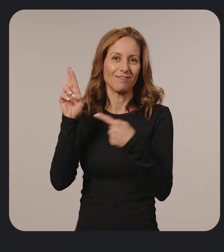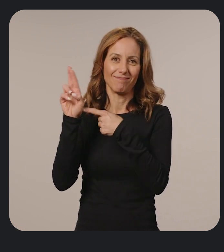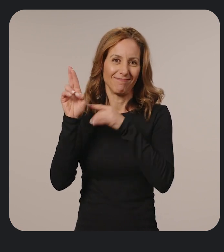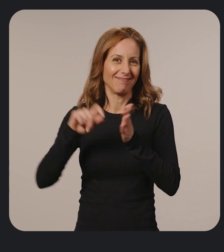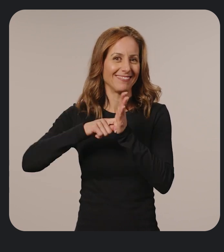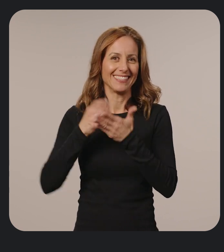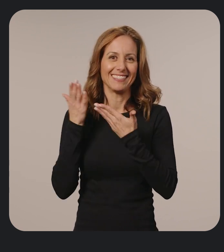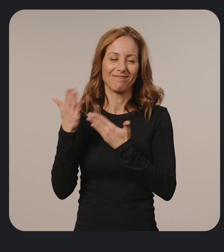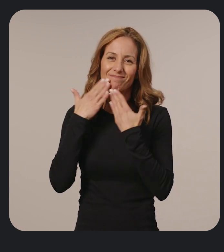And that was all because of Flutter.